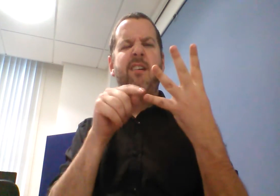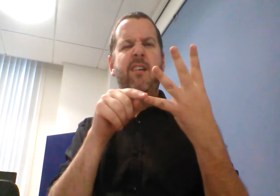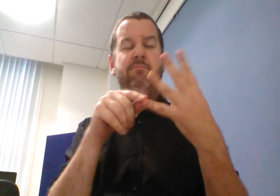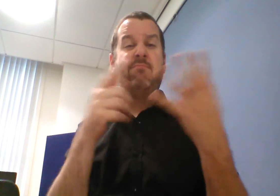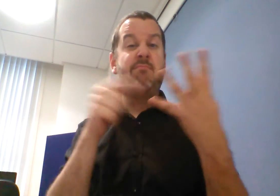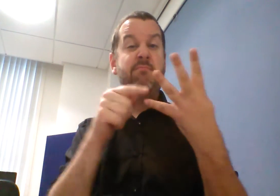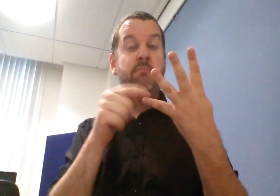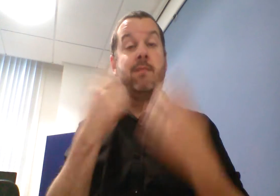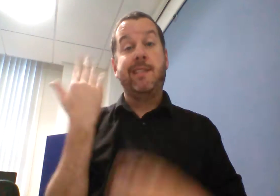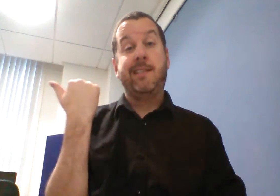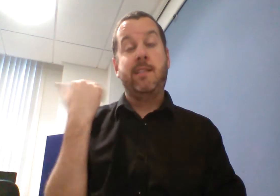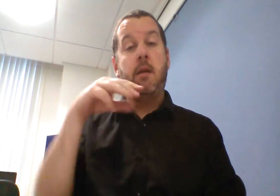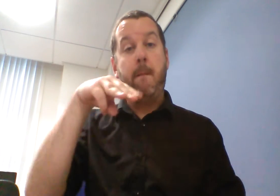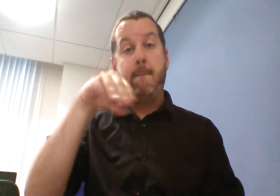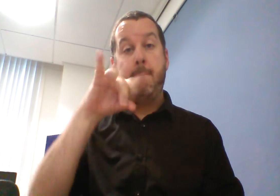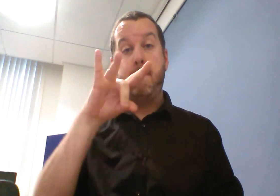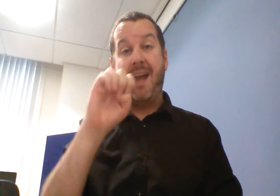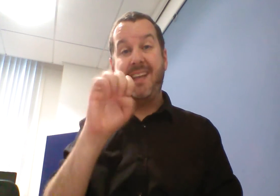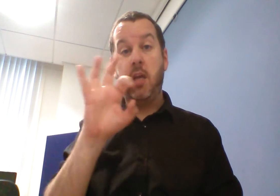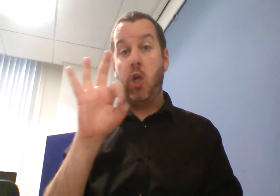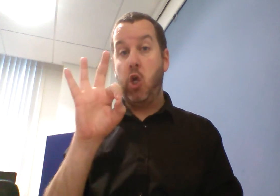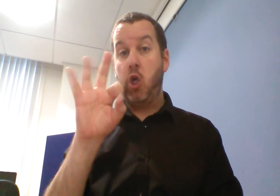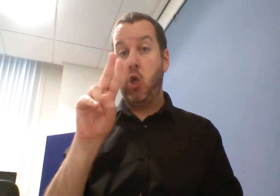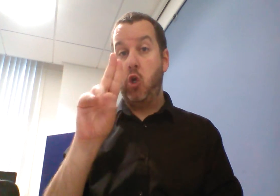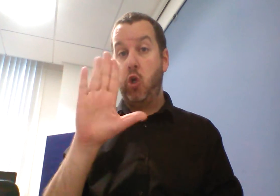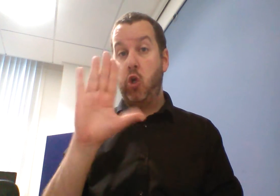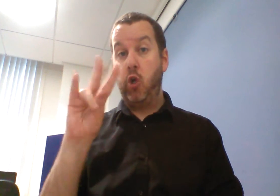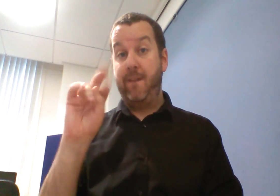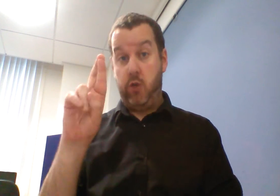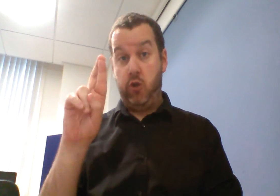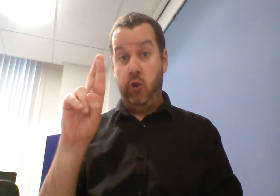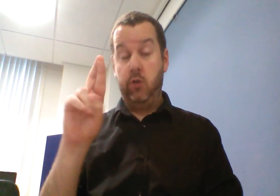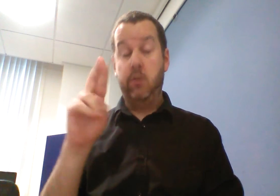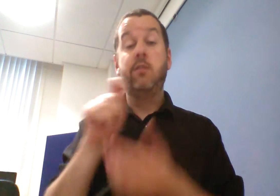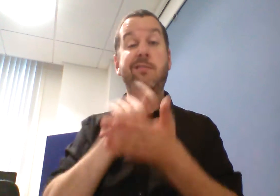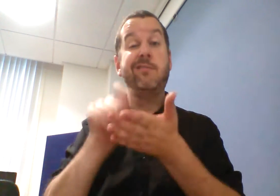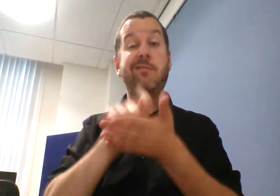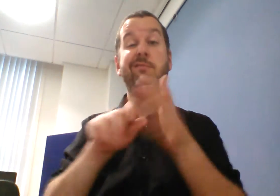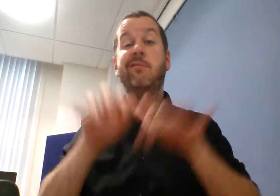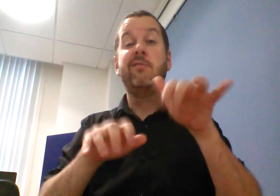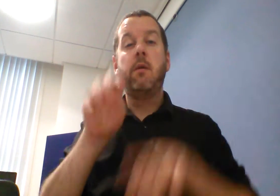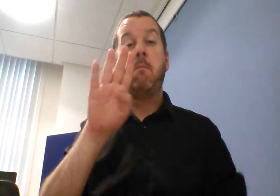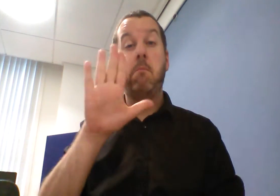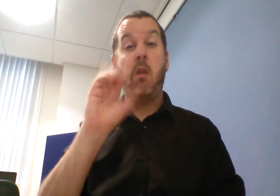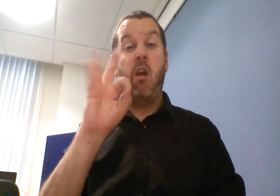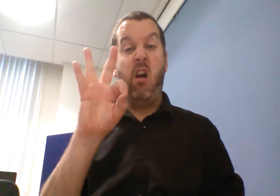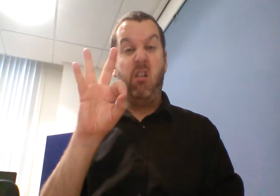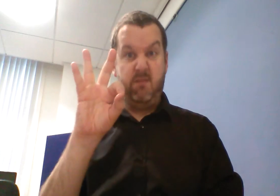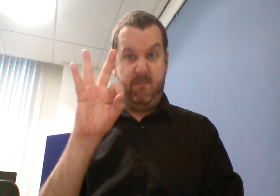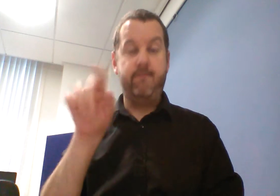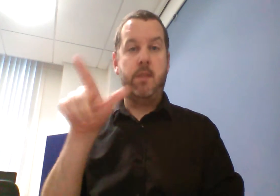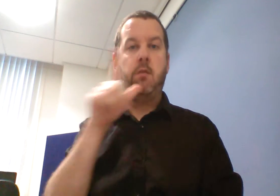There’s also a point that Mike Gulliver makes in a blog entry of his,